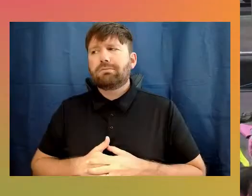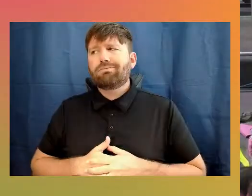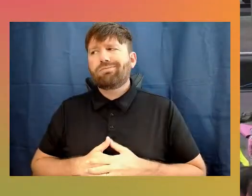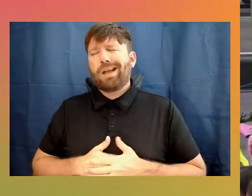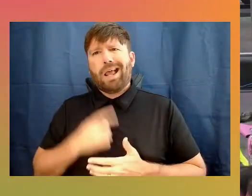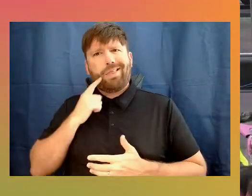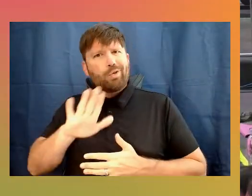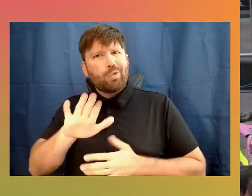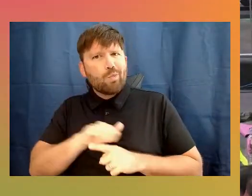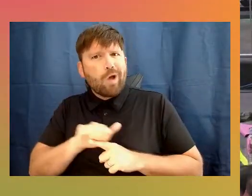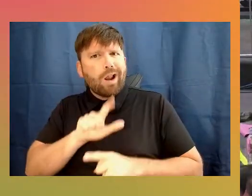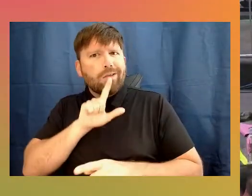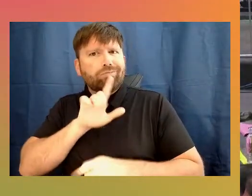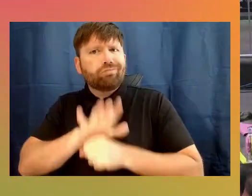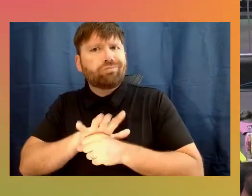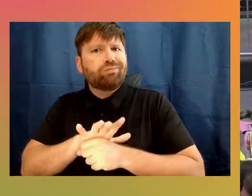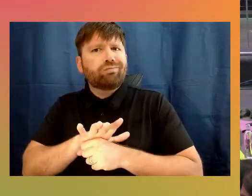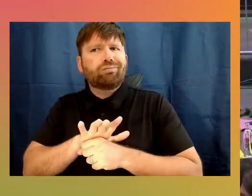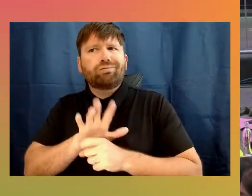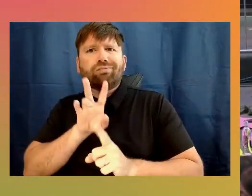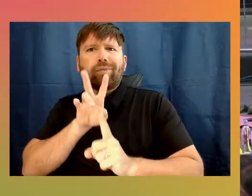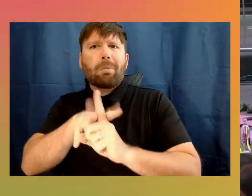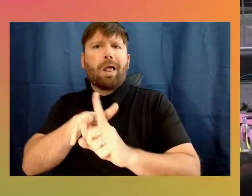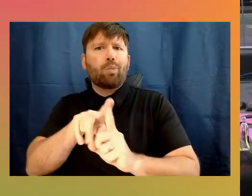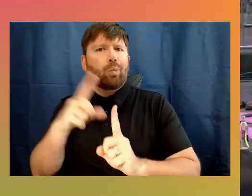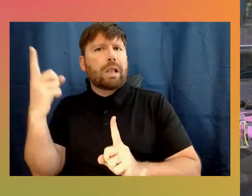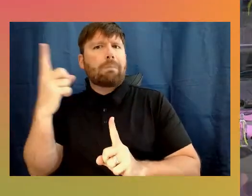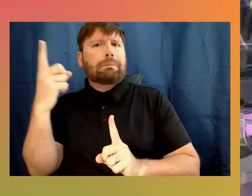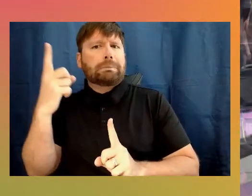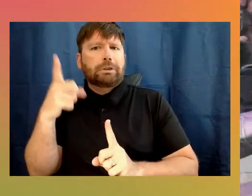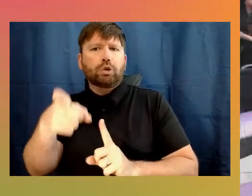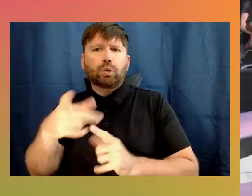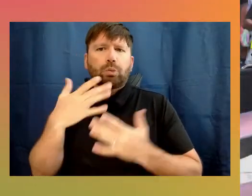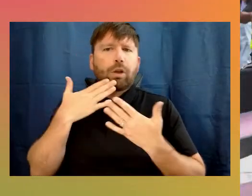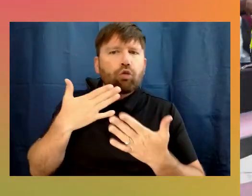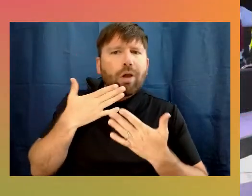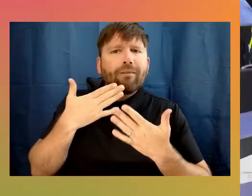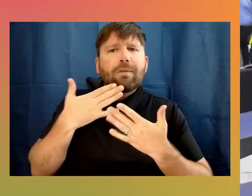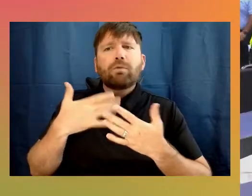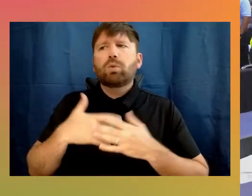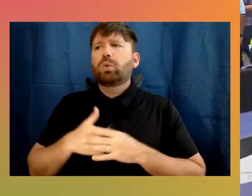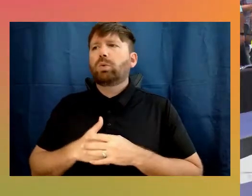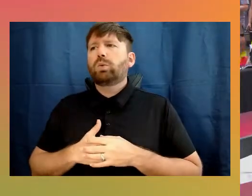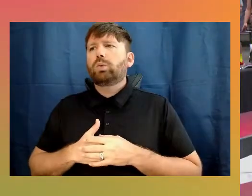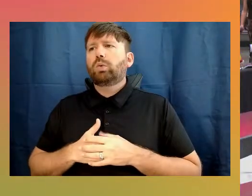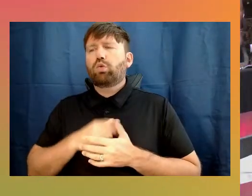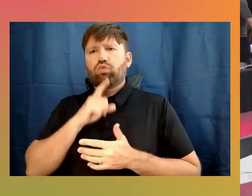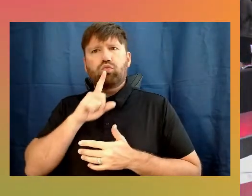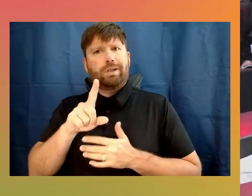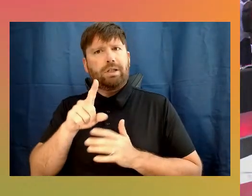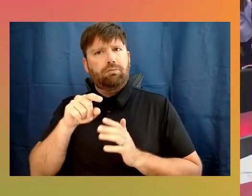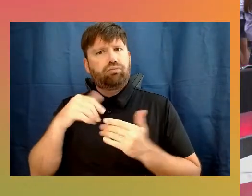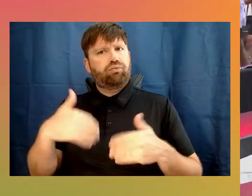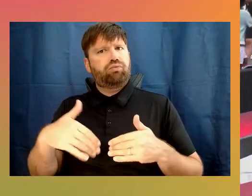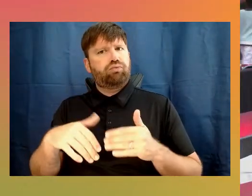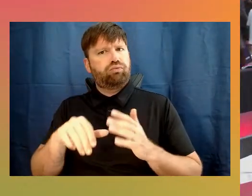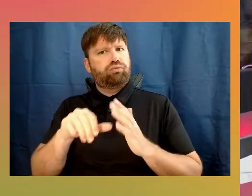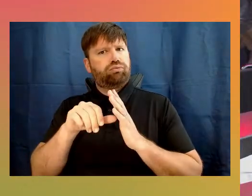I WANT YOU TO SET AN INTENTION FOR YOUR PRACTICE. DEDICATING YOUR PRACTICE TO SOMEONE OR SOMETHING YOU ARE